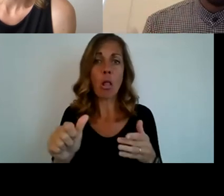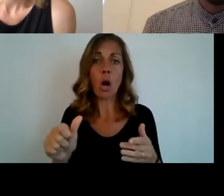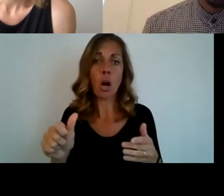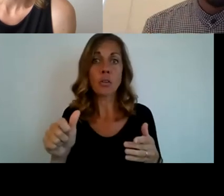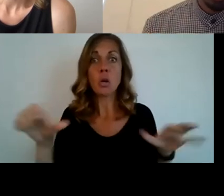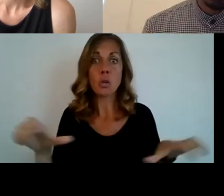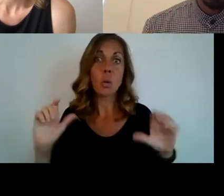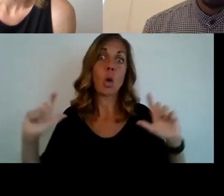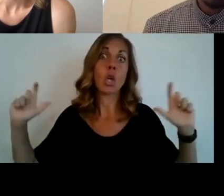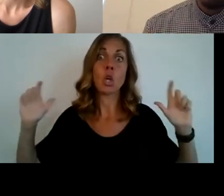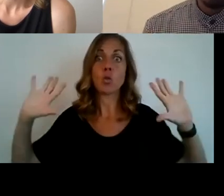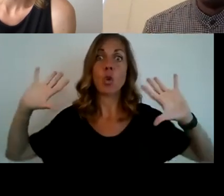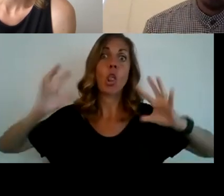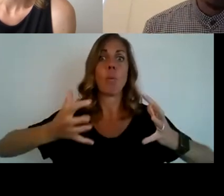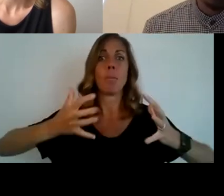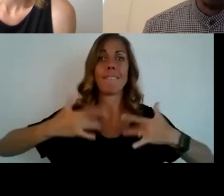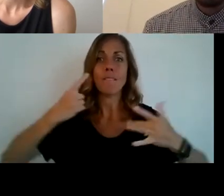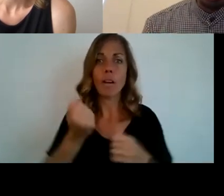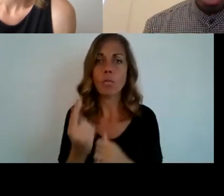for everybody. That's not everybody's reality. Yeah.